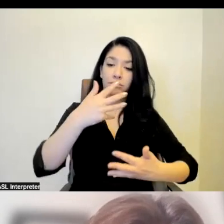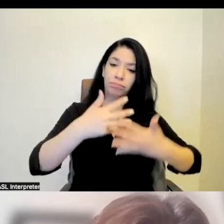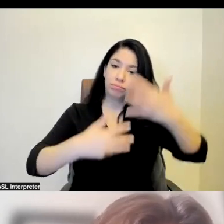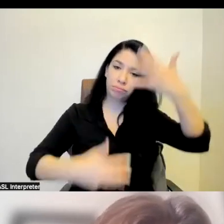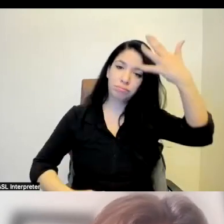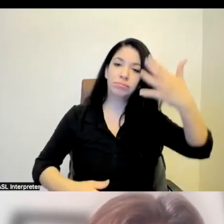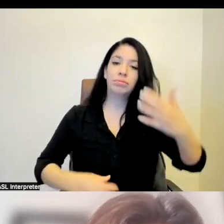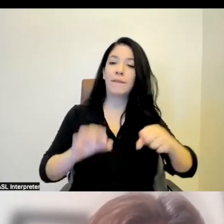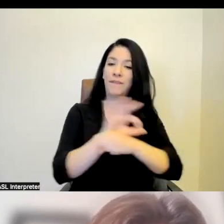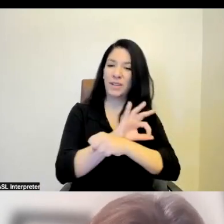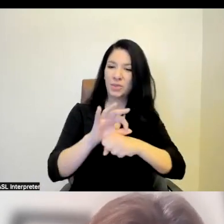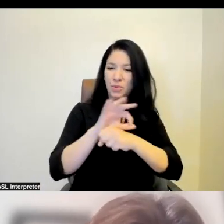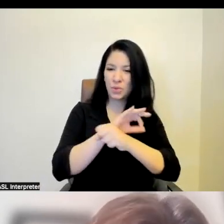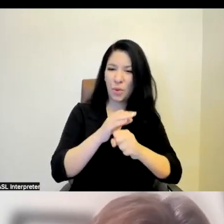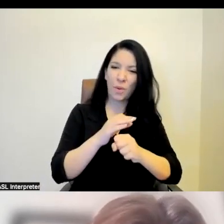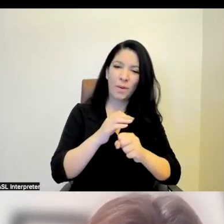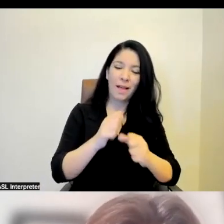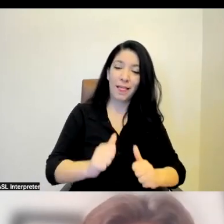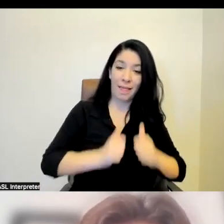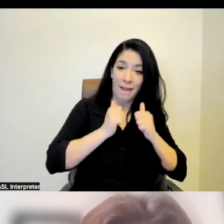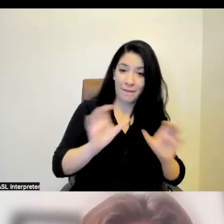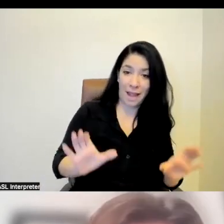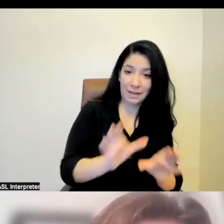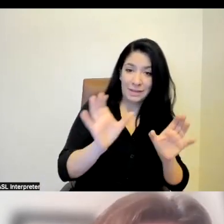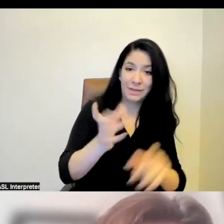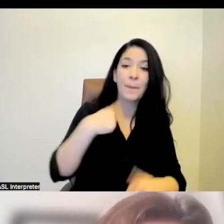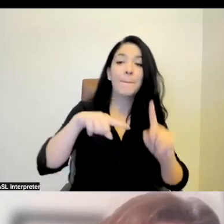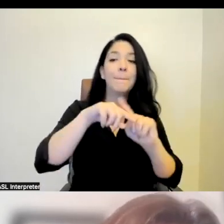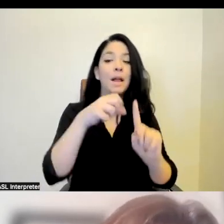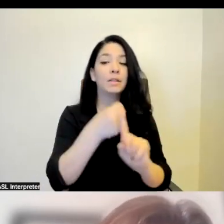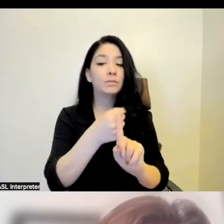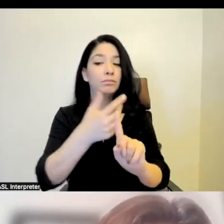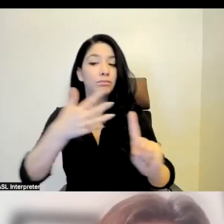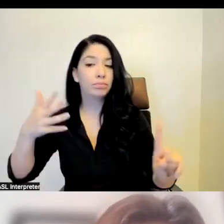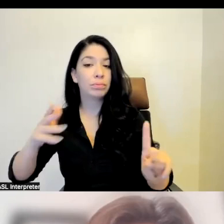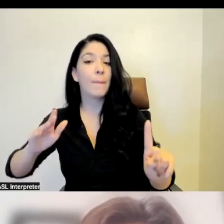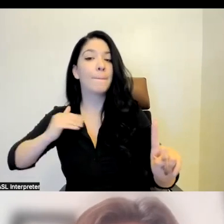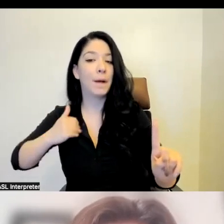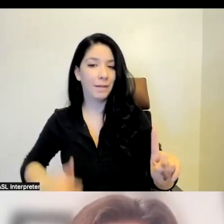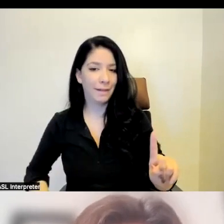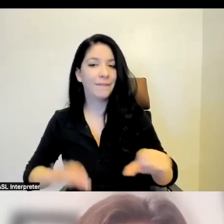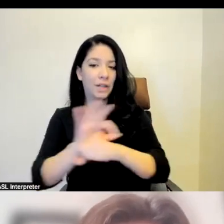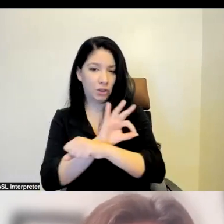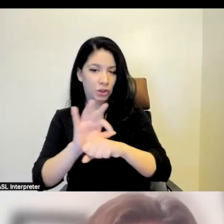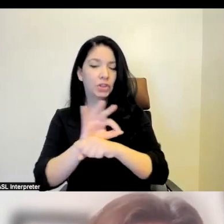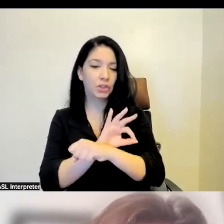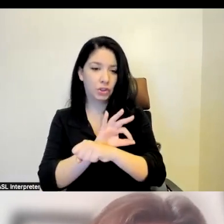activities. And then there is an expanded concept and list of major bodily functions that are now,